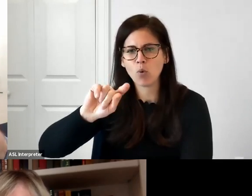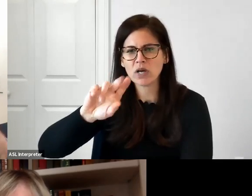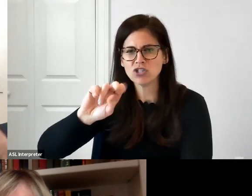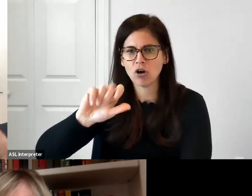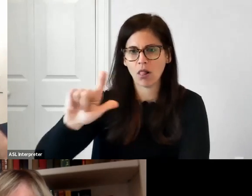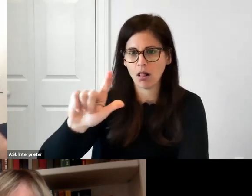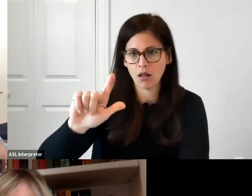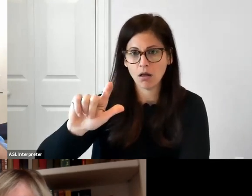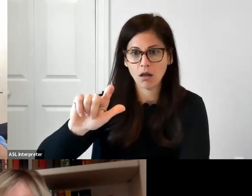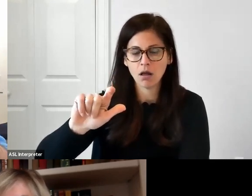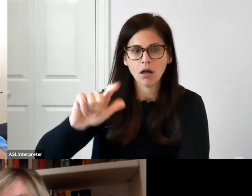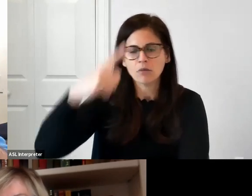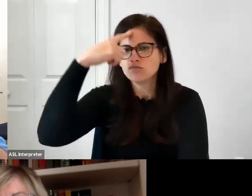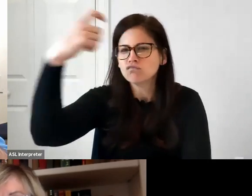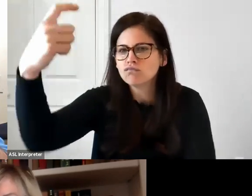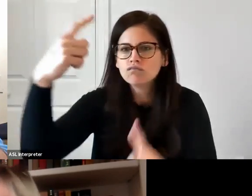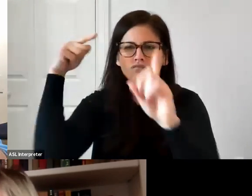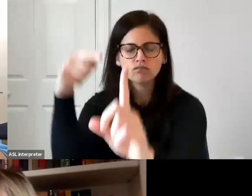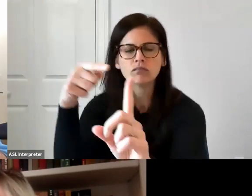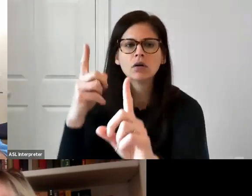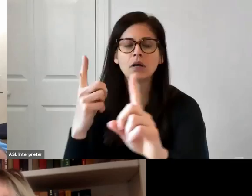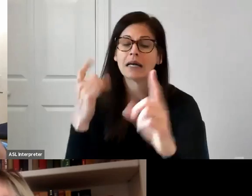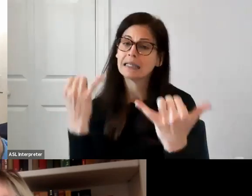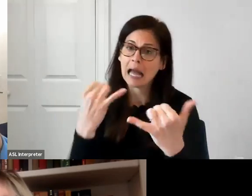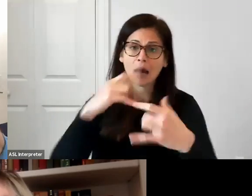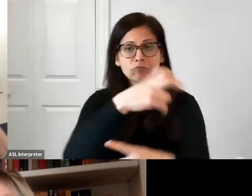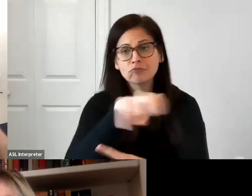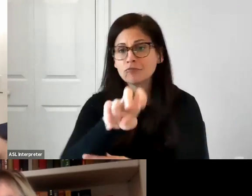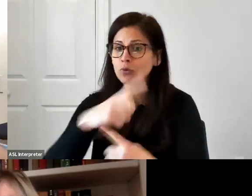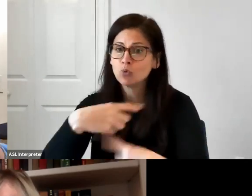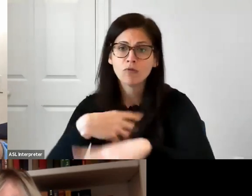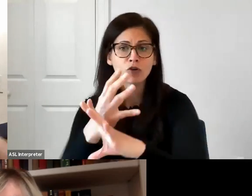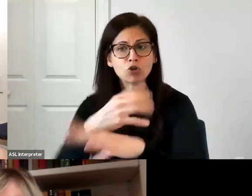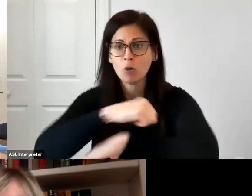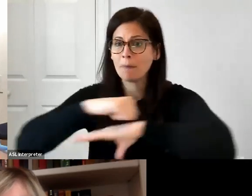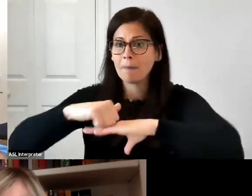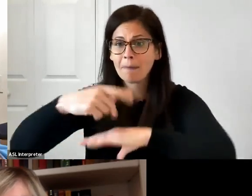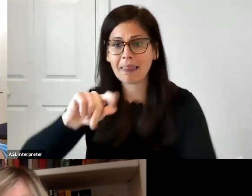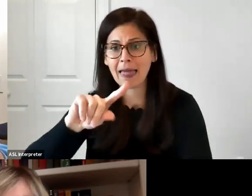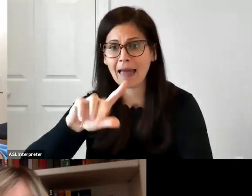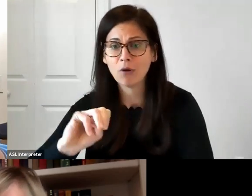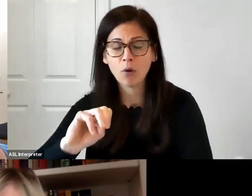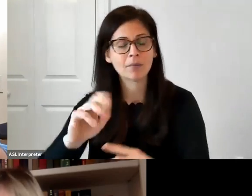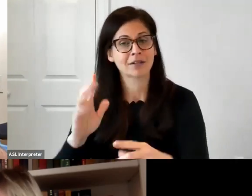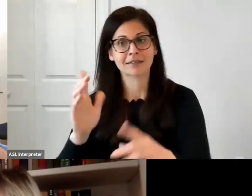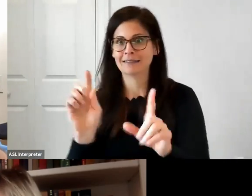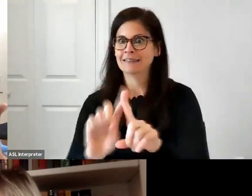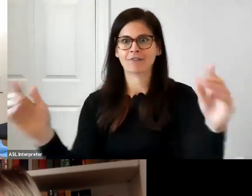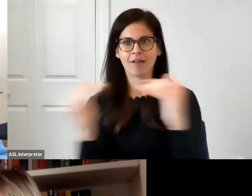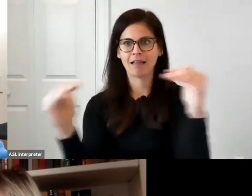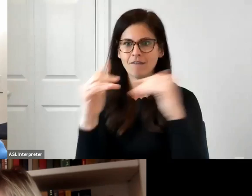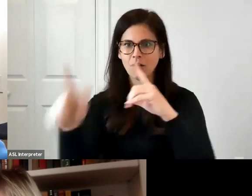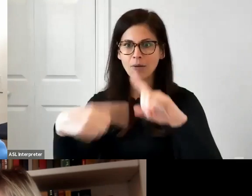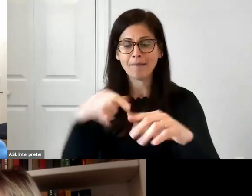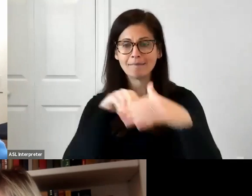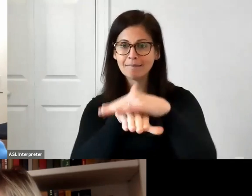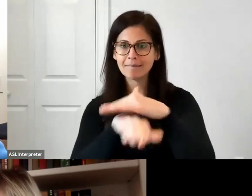been able to move to this virtual platform, which is a whole other level of what access might mean.